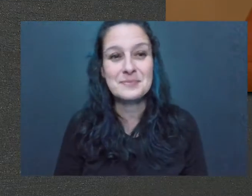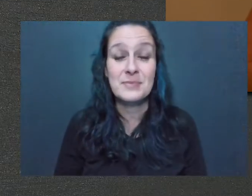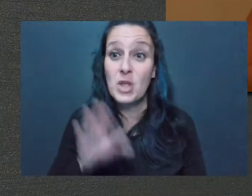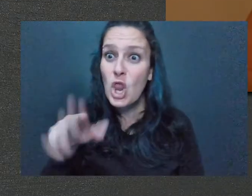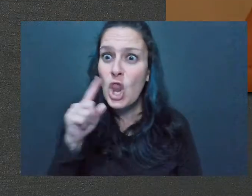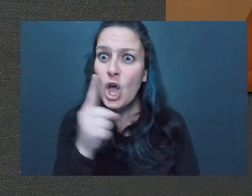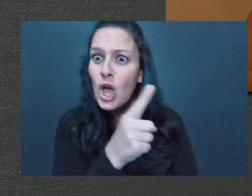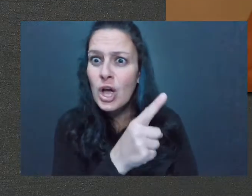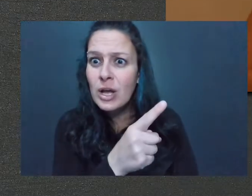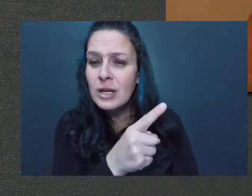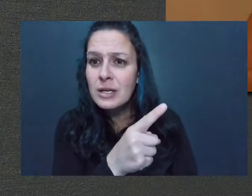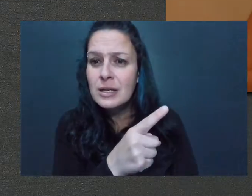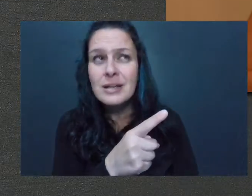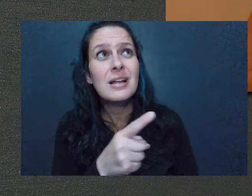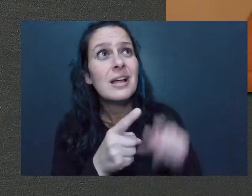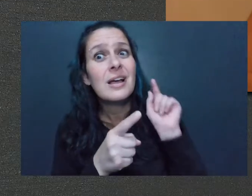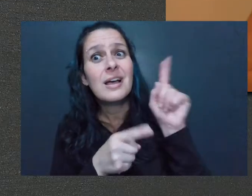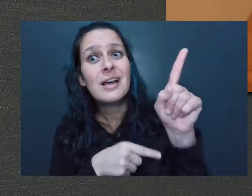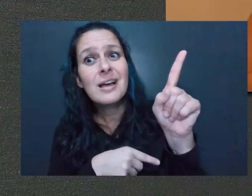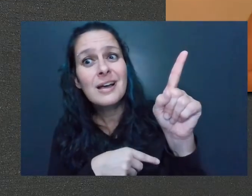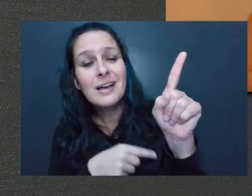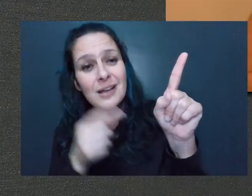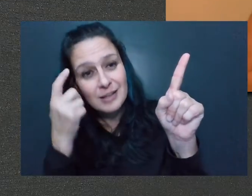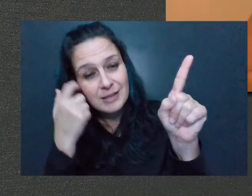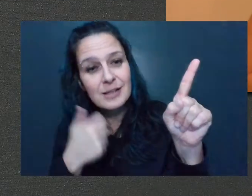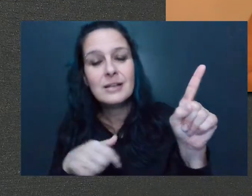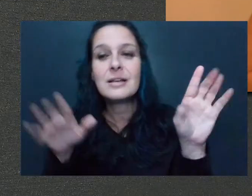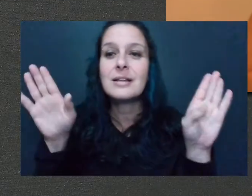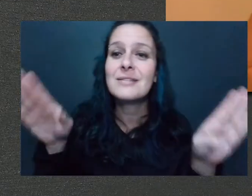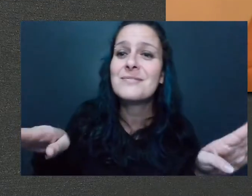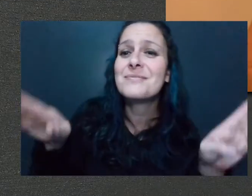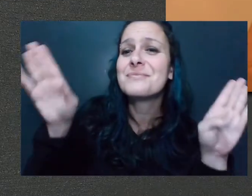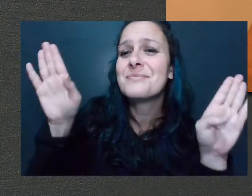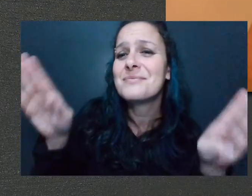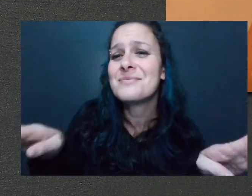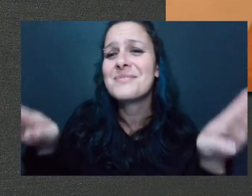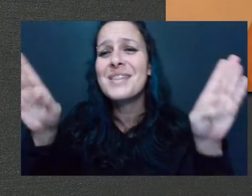Look, they're flying in the air